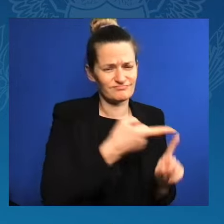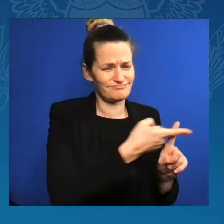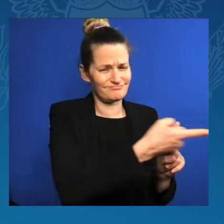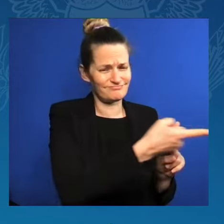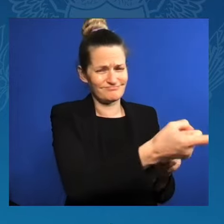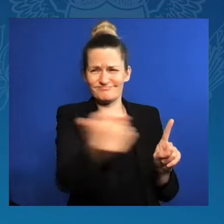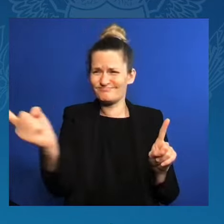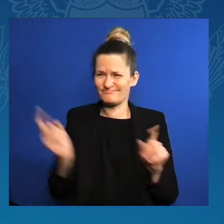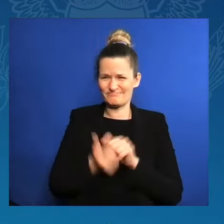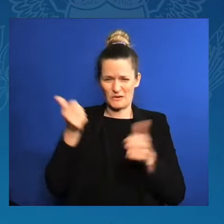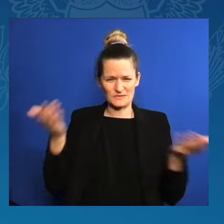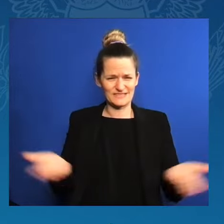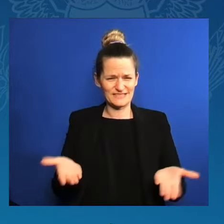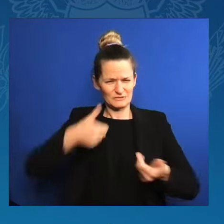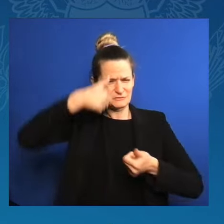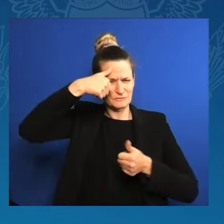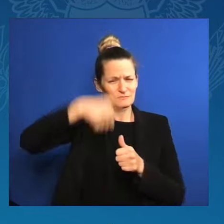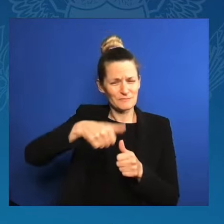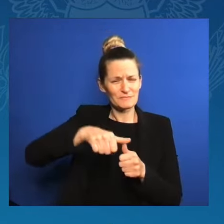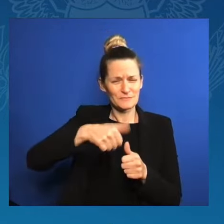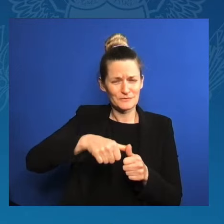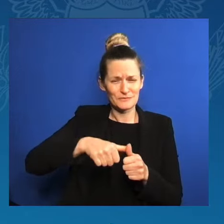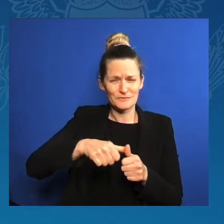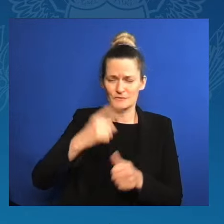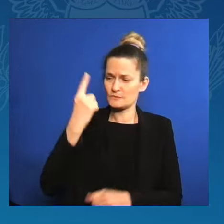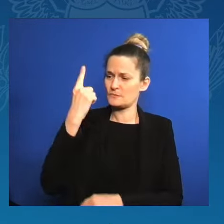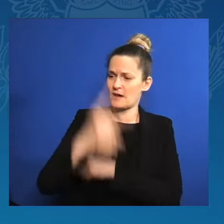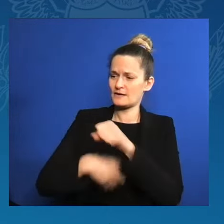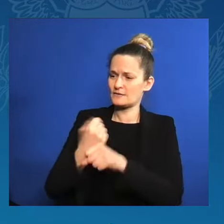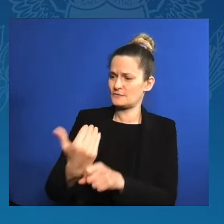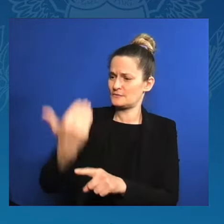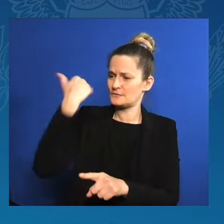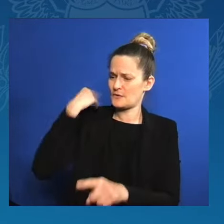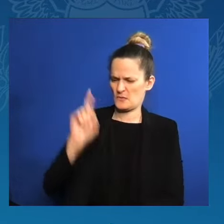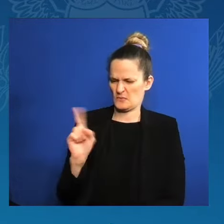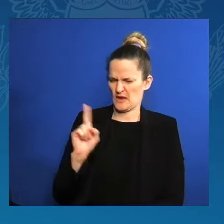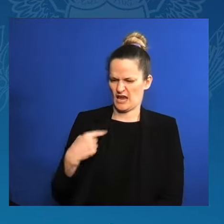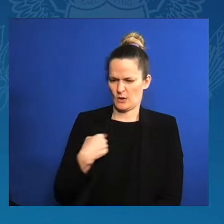when the court decided Dobbs: June 24th, 2022.